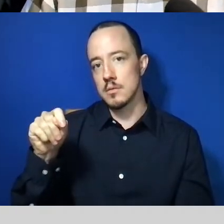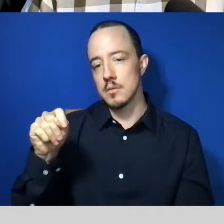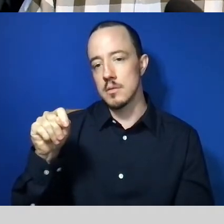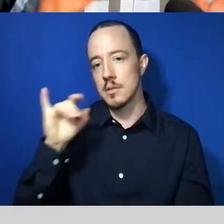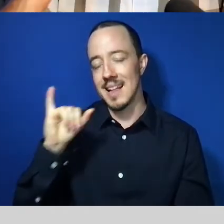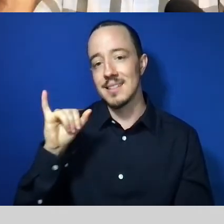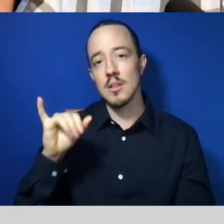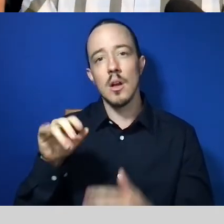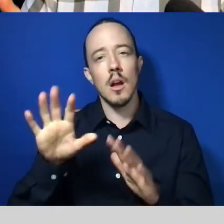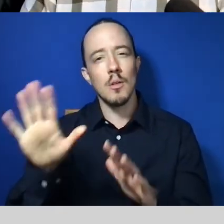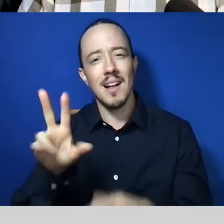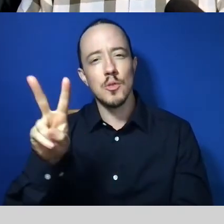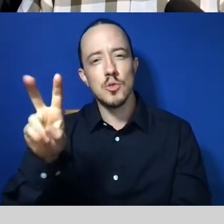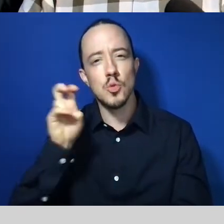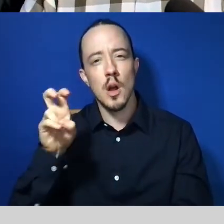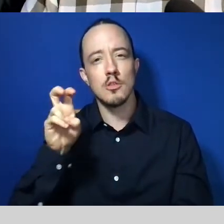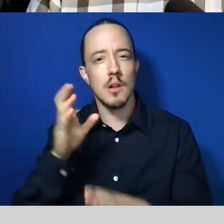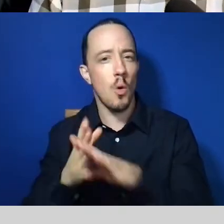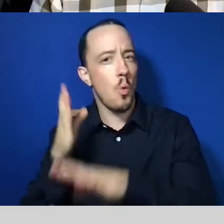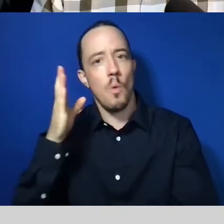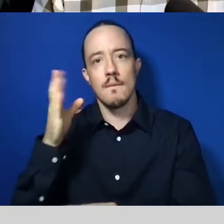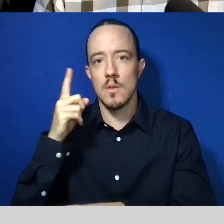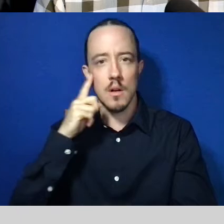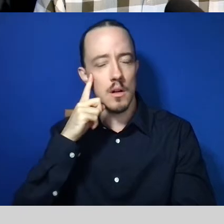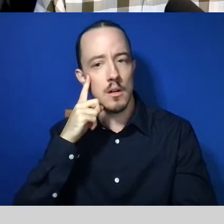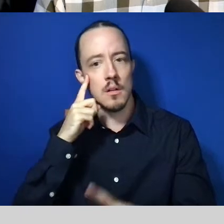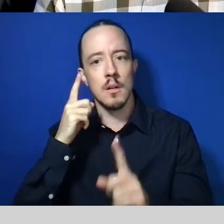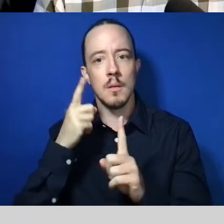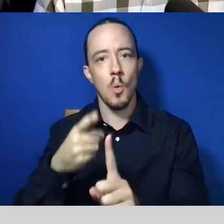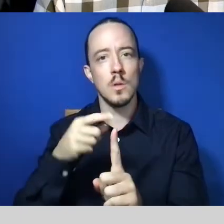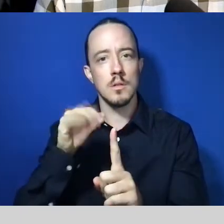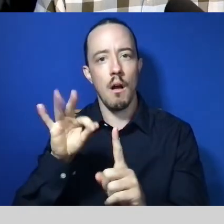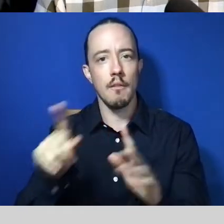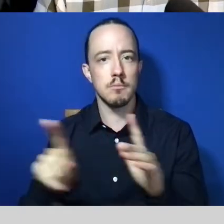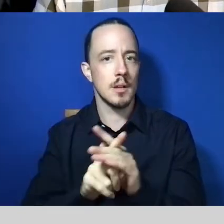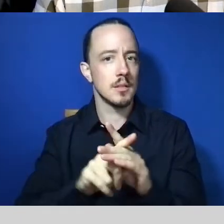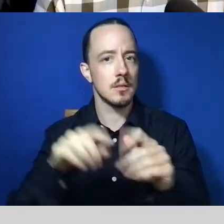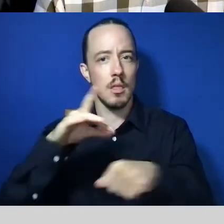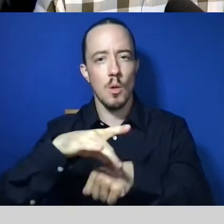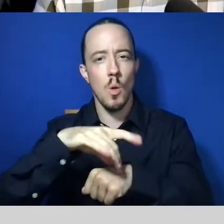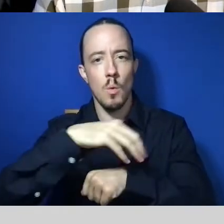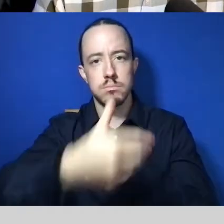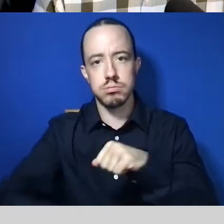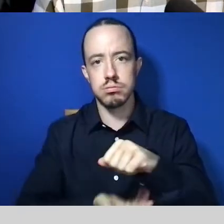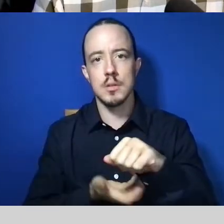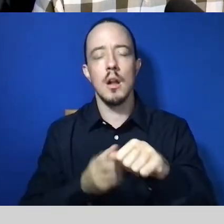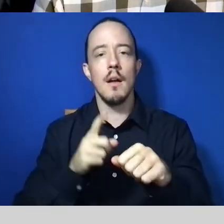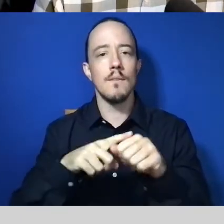around the globe to deliver specifically the React Application and any static media resources